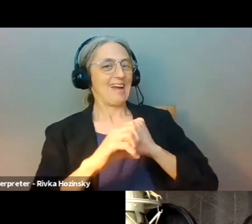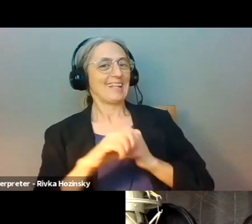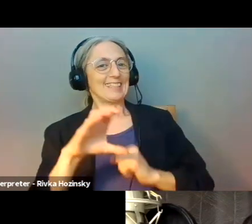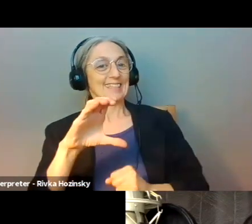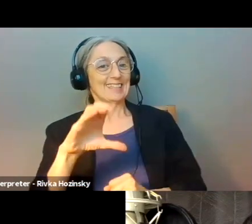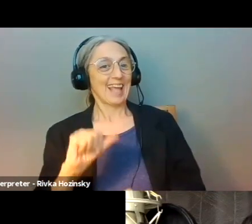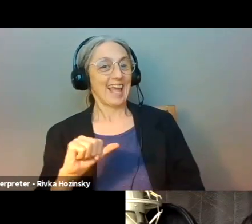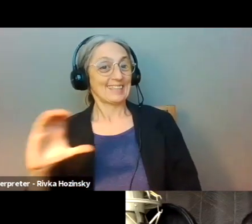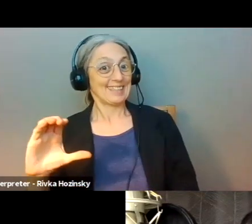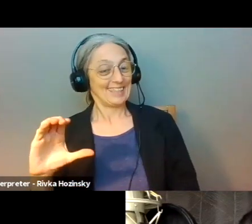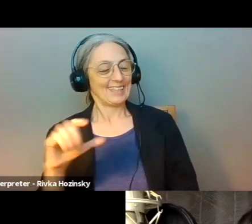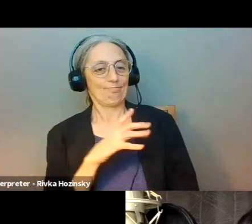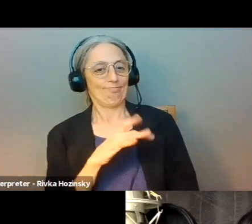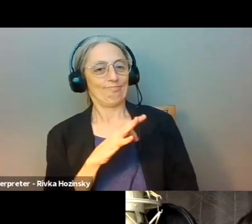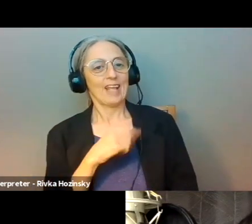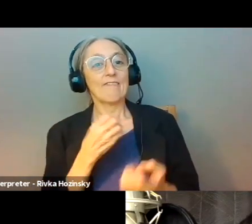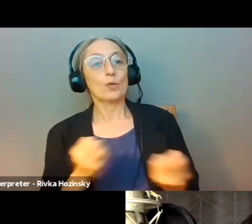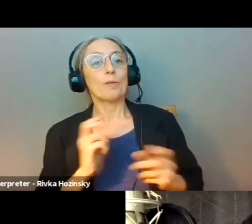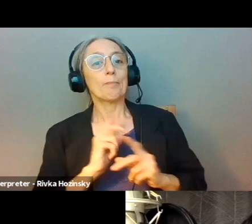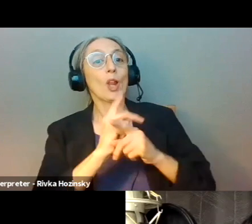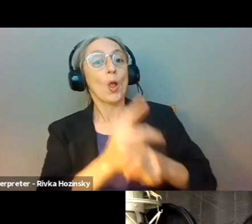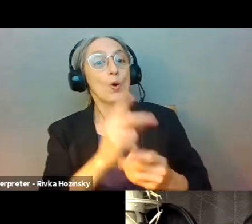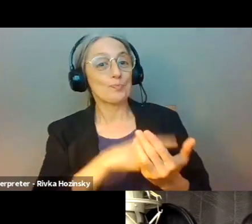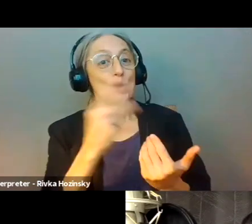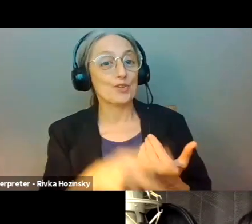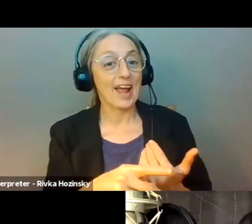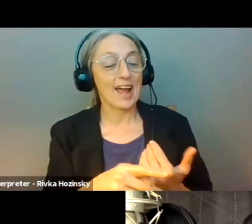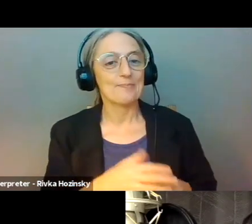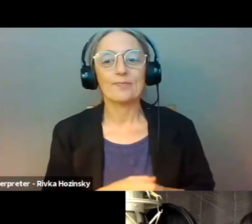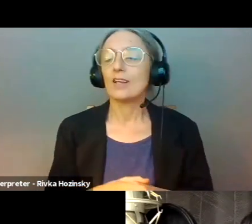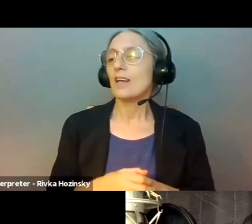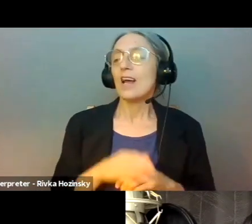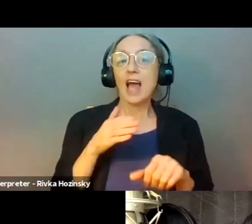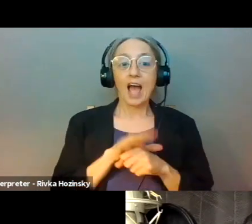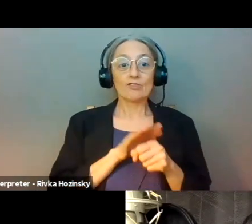They have an equipment loan program that will start back up after the pandemic.